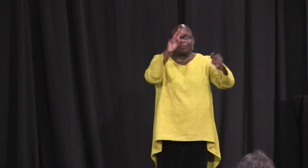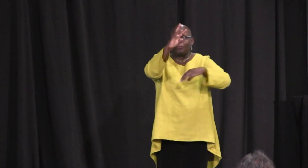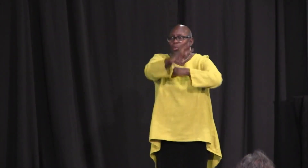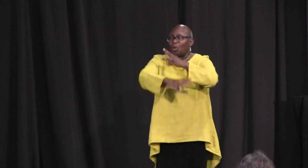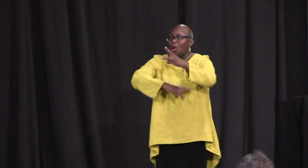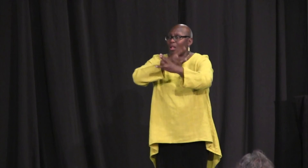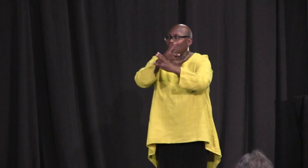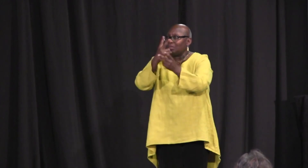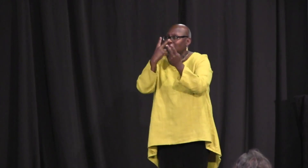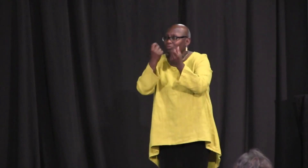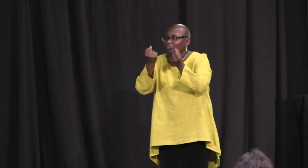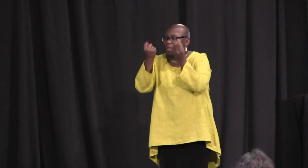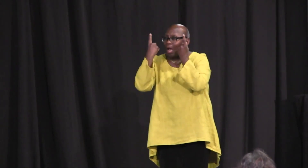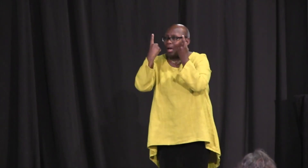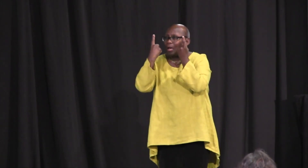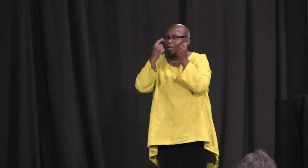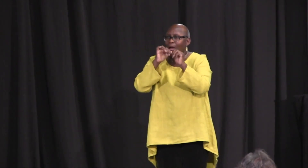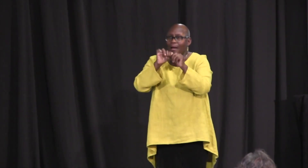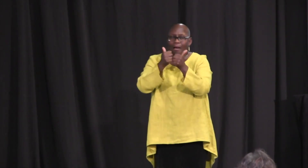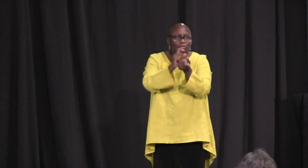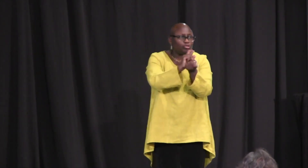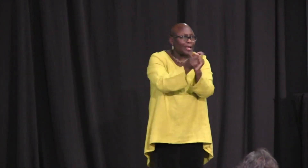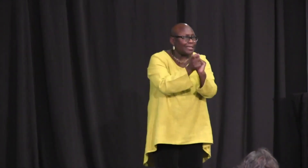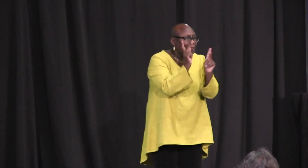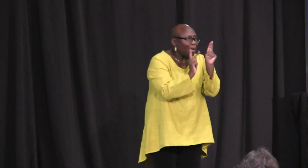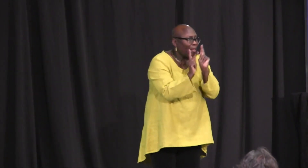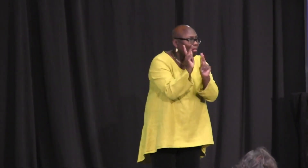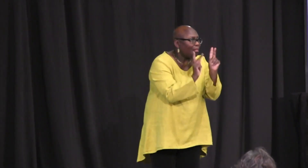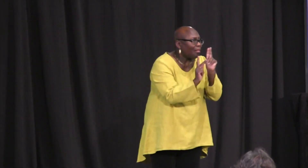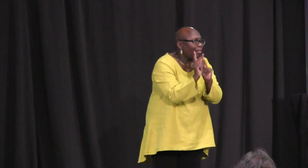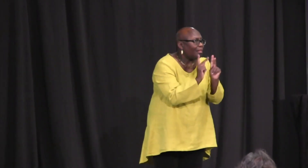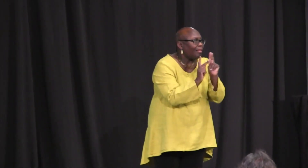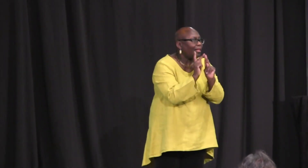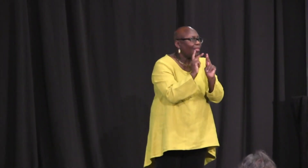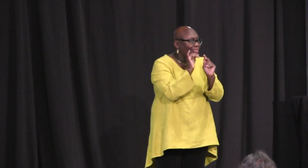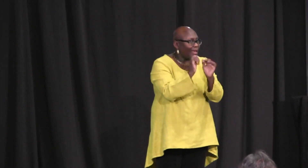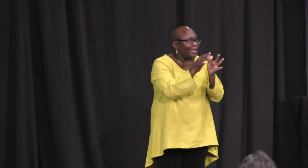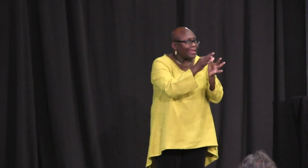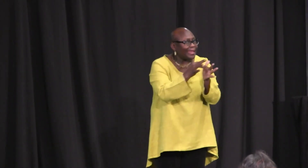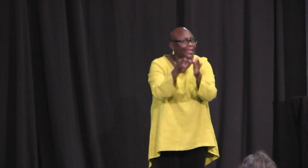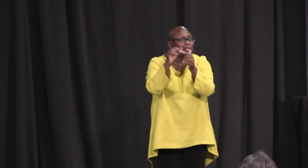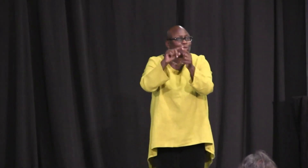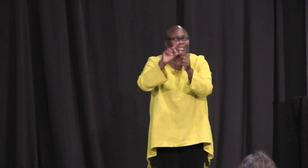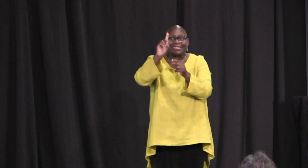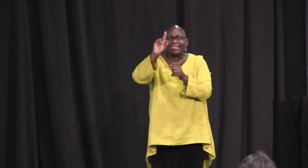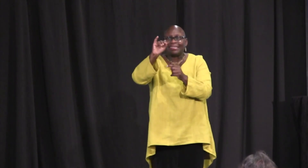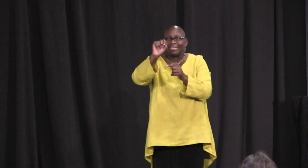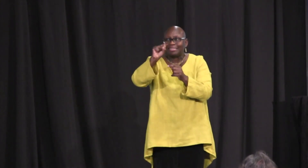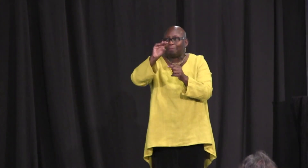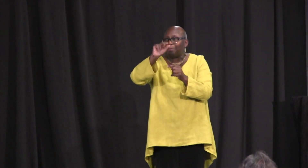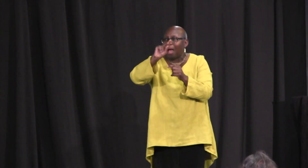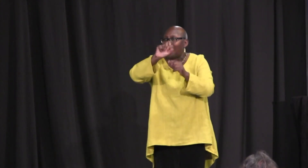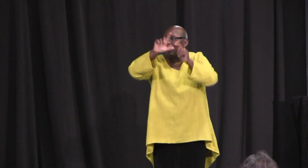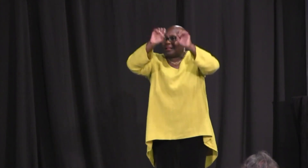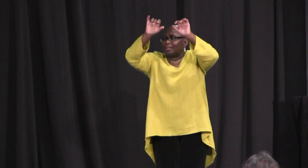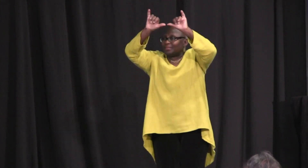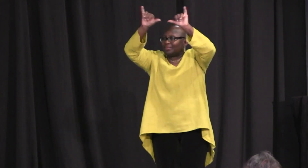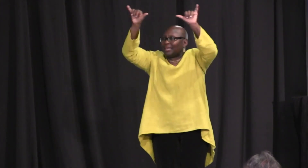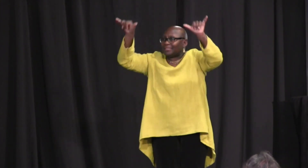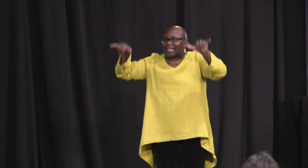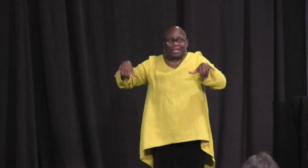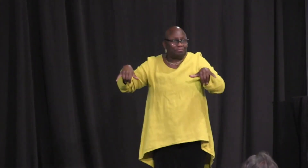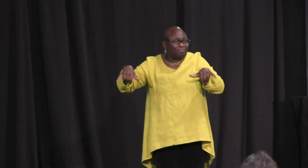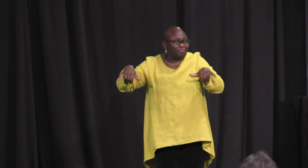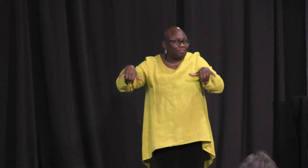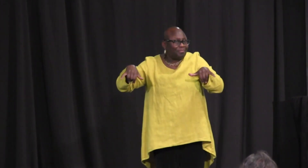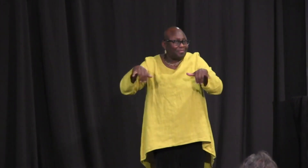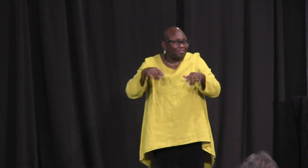We have already lost. When you have that many deaf children saying they hate to read,